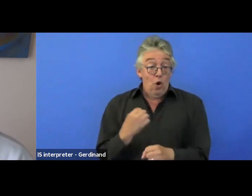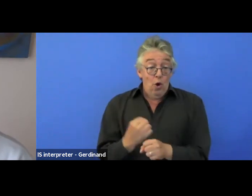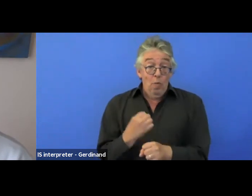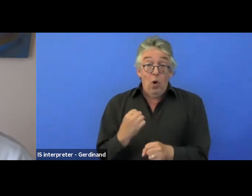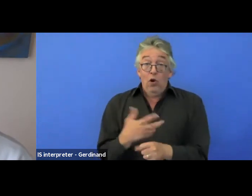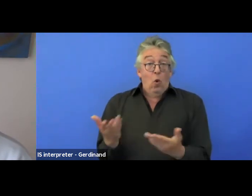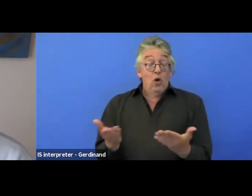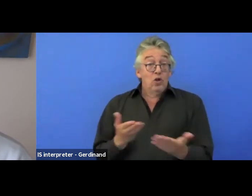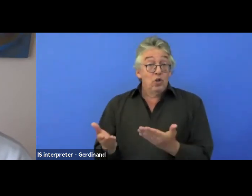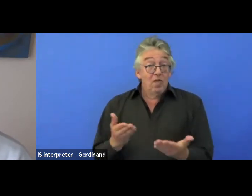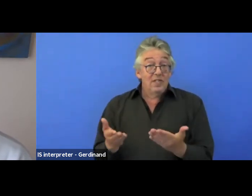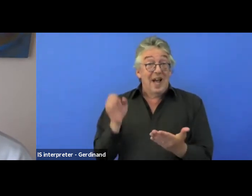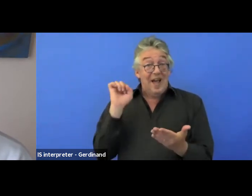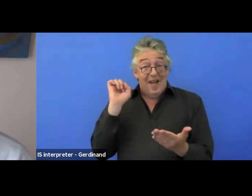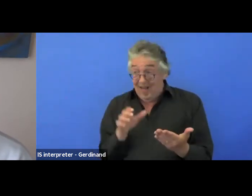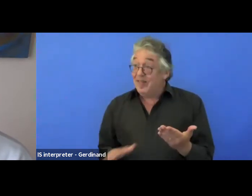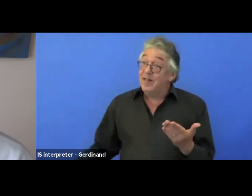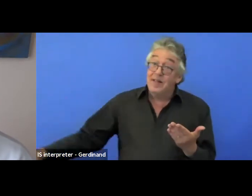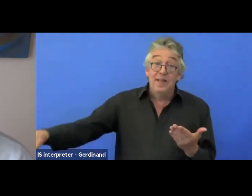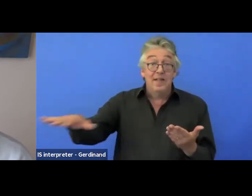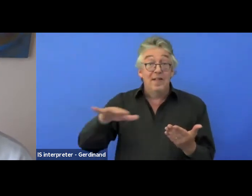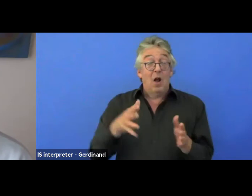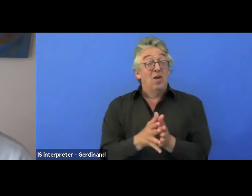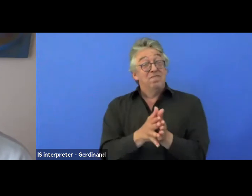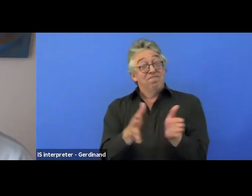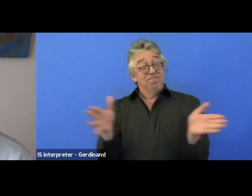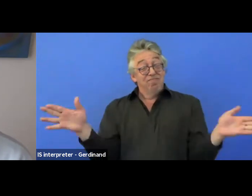understood and used by a wide range of people?